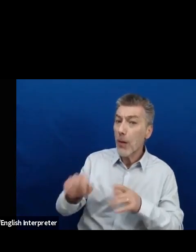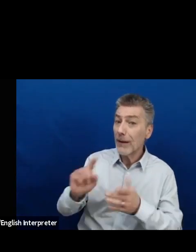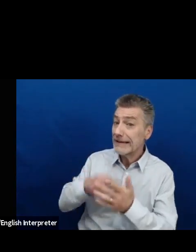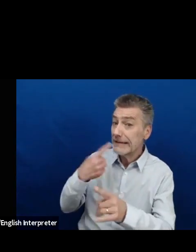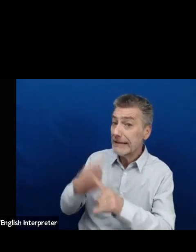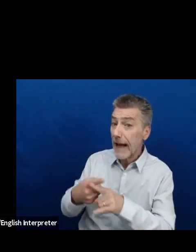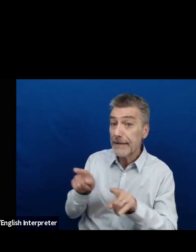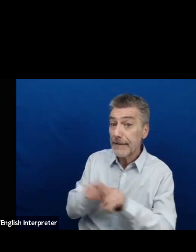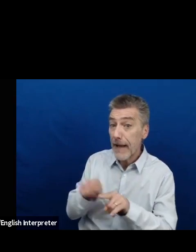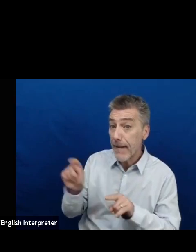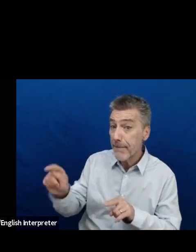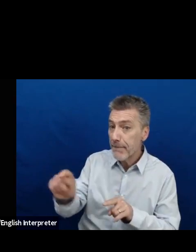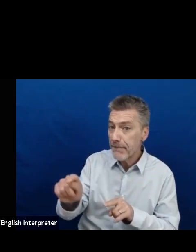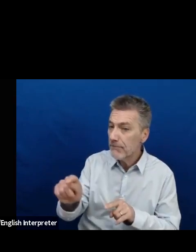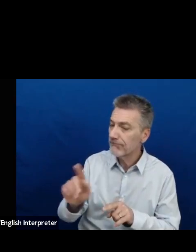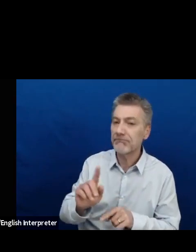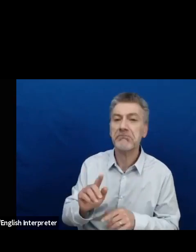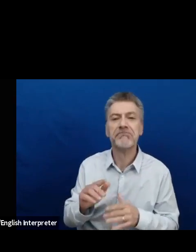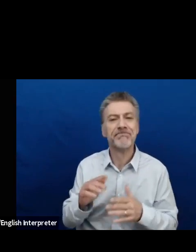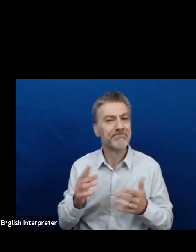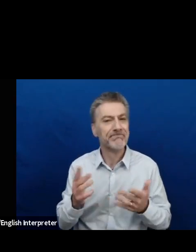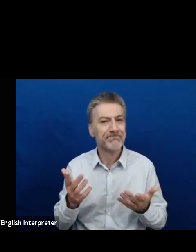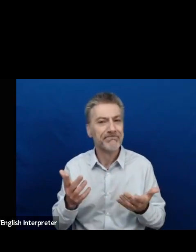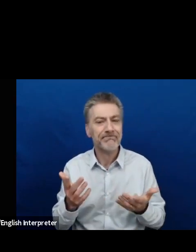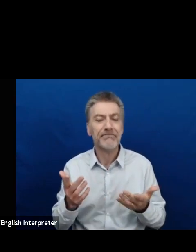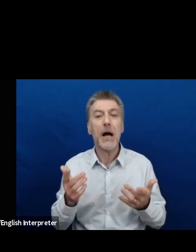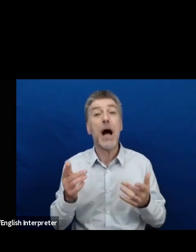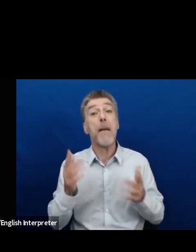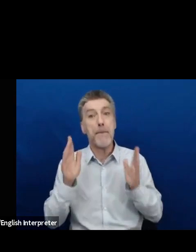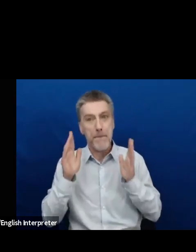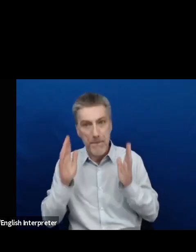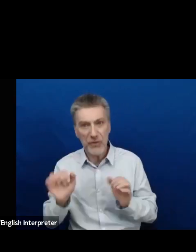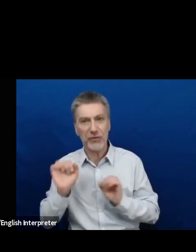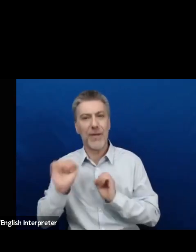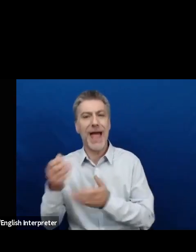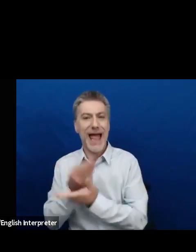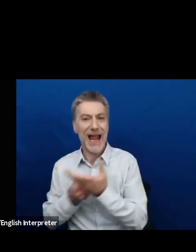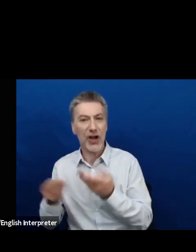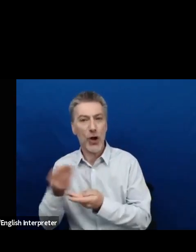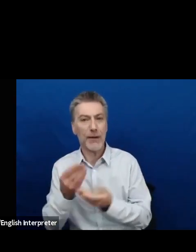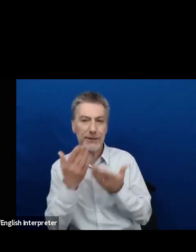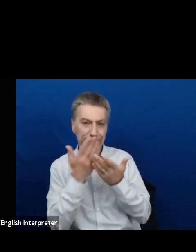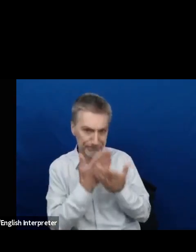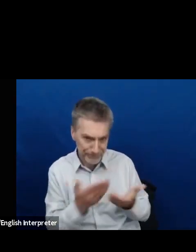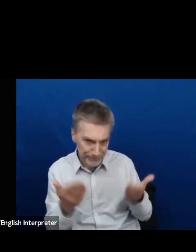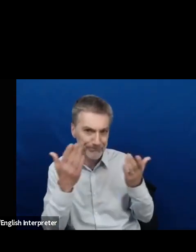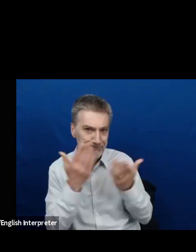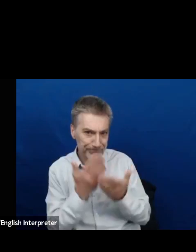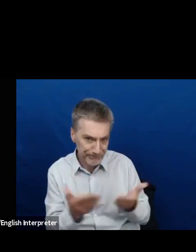the present that is because what is true of British Empire